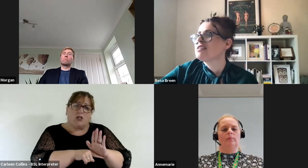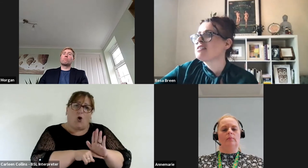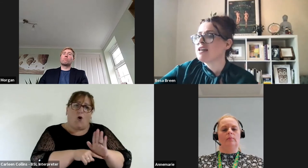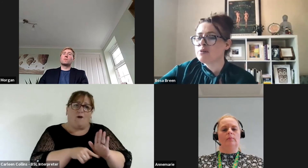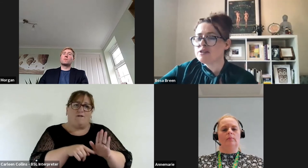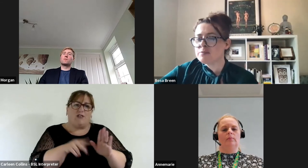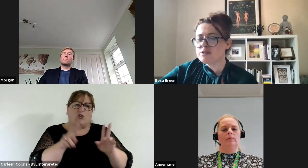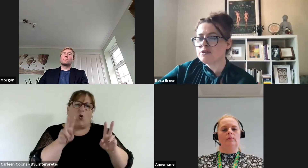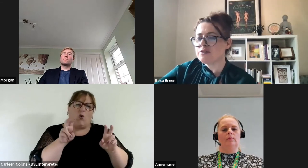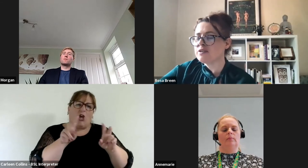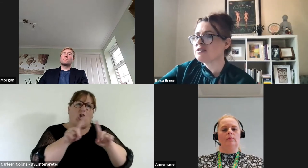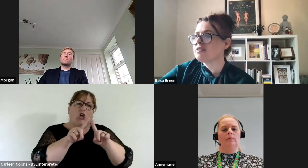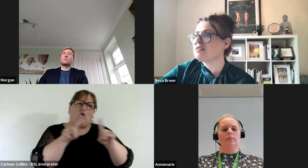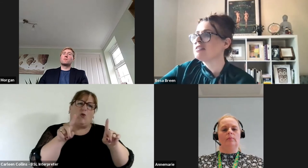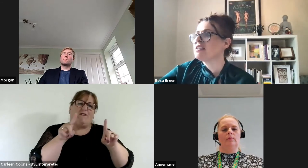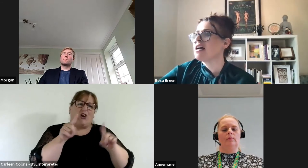Do you use the principles of universal design.